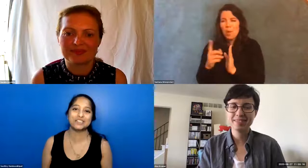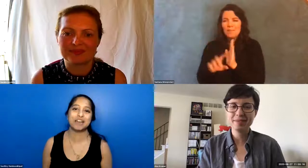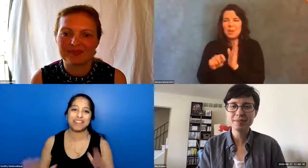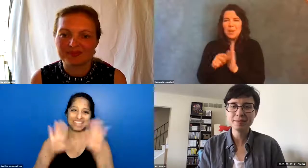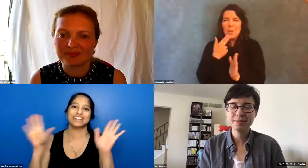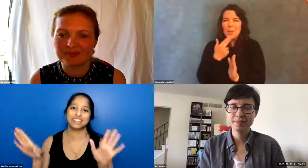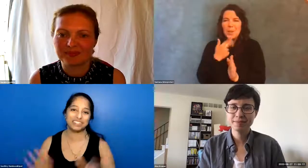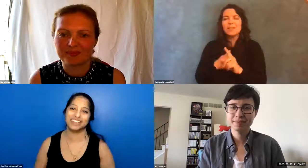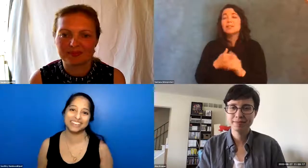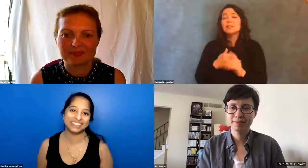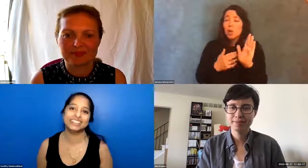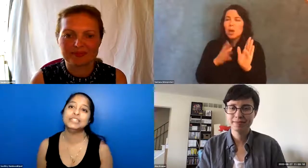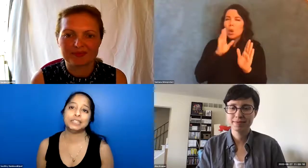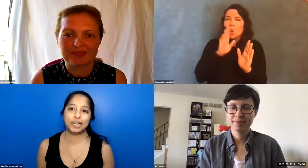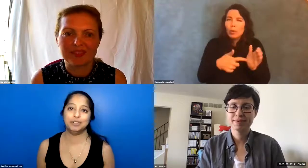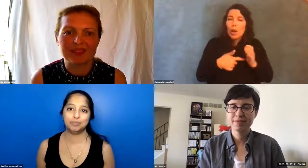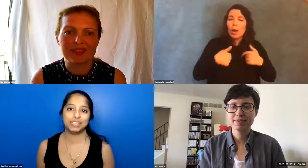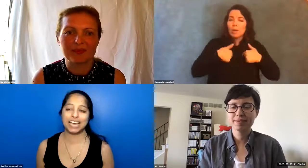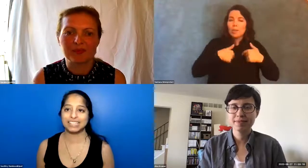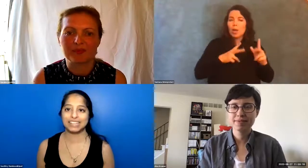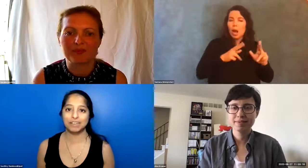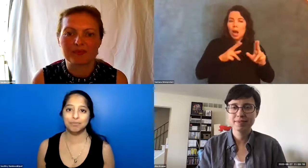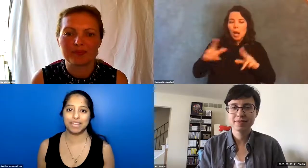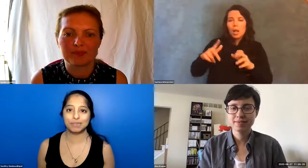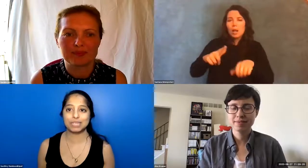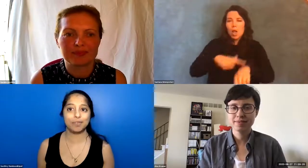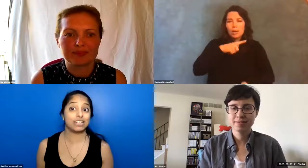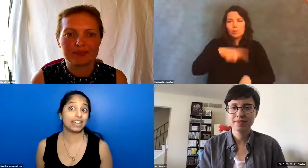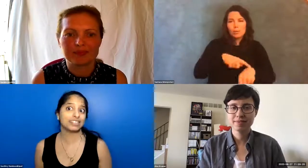So that might take a little bit longer. But that's what's coming next.